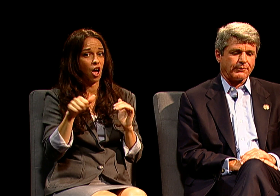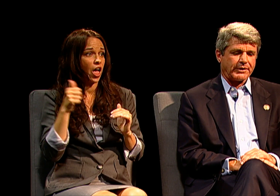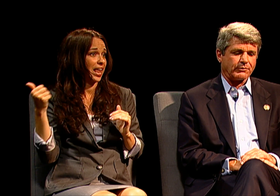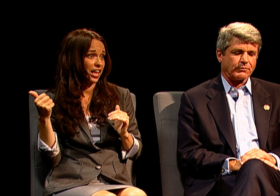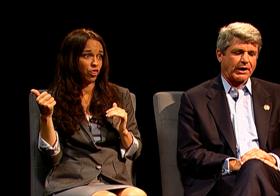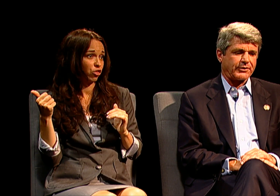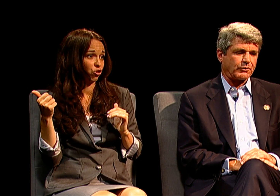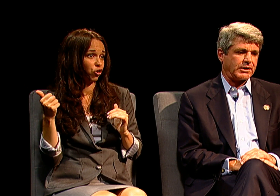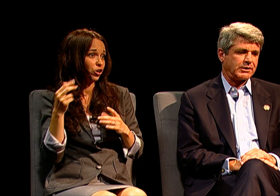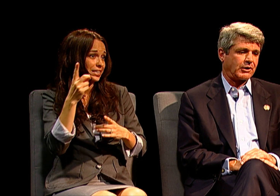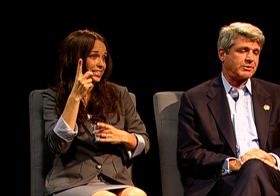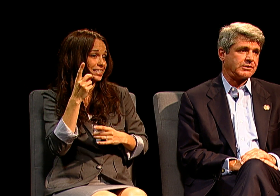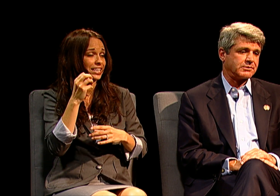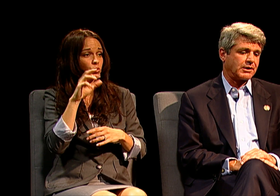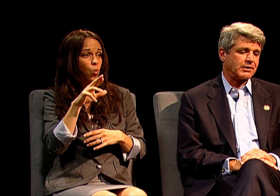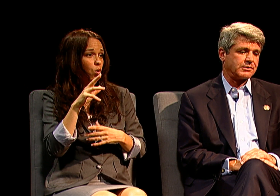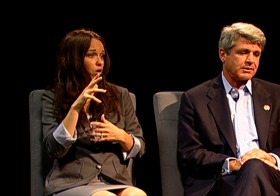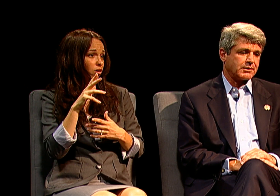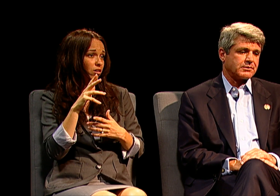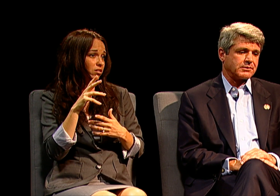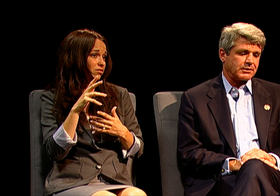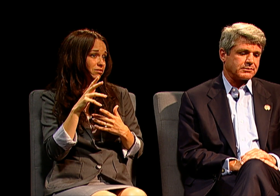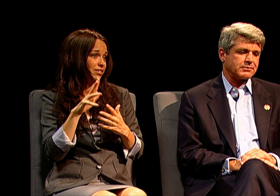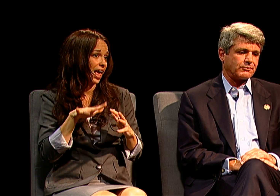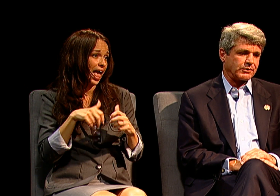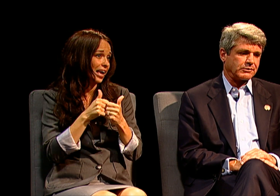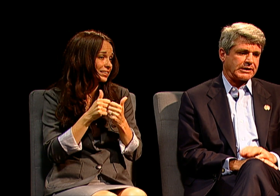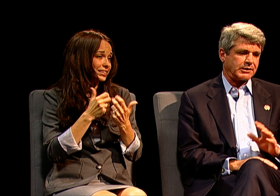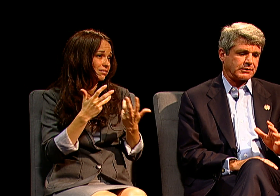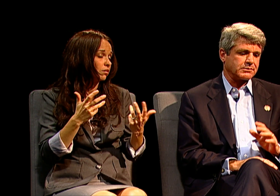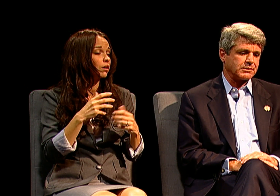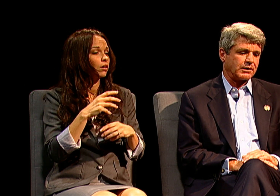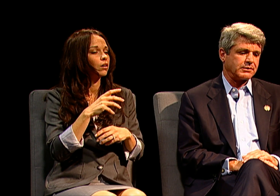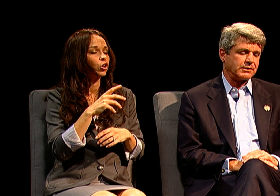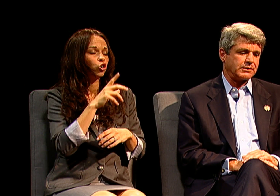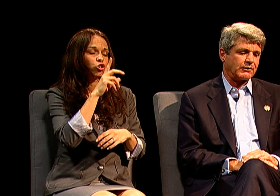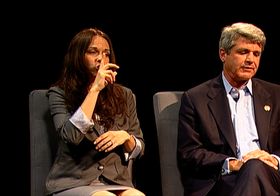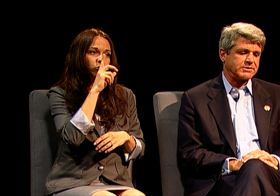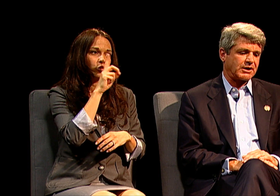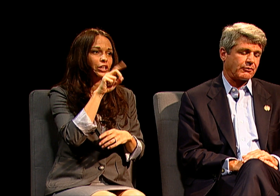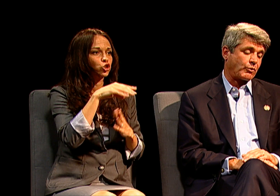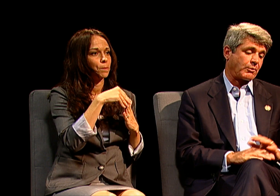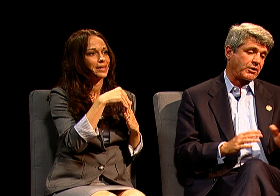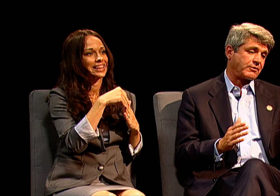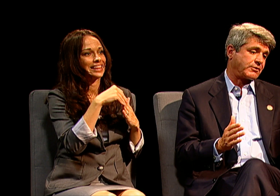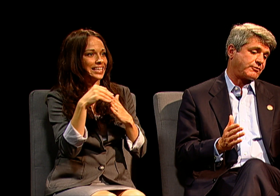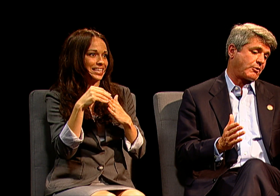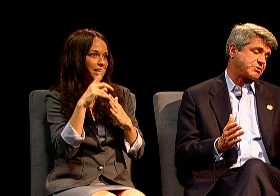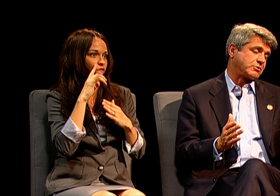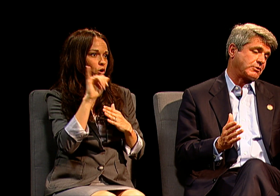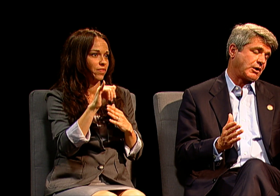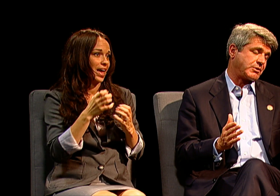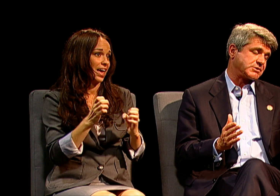AND I THINK WE OUGHT TO BE REALLY LEADING IN THIS EFFORT. WE'RE GONNA BRING THE PHARMACEUTICAL COMPANIES IN